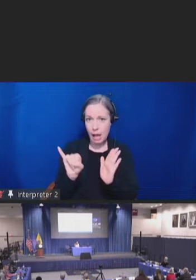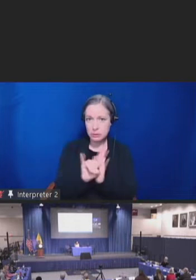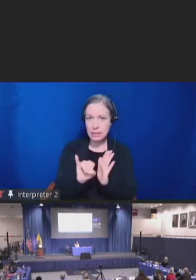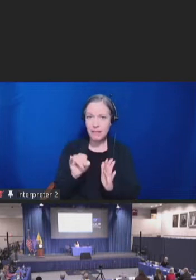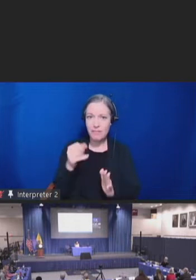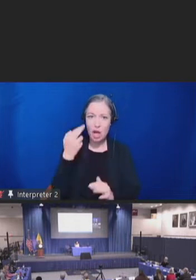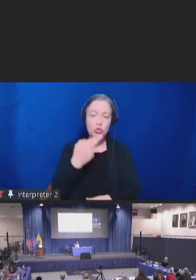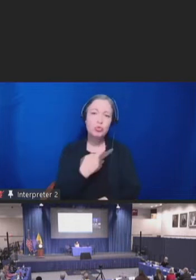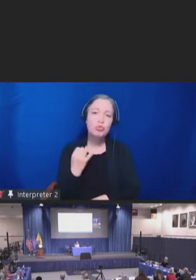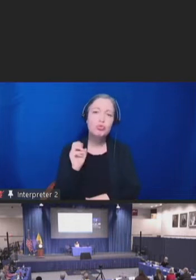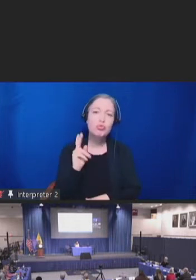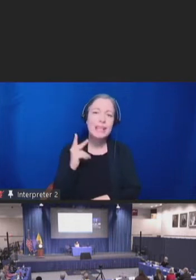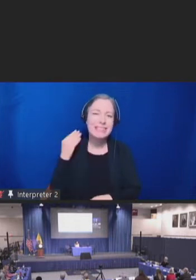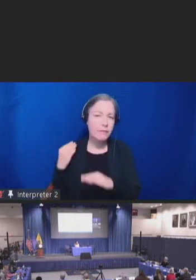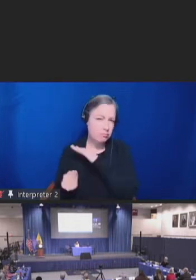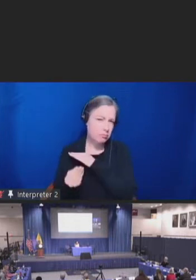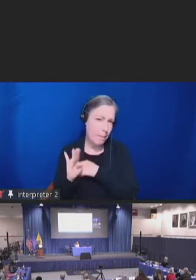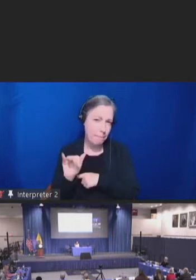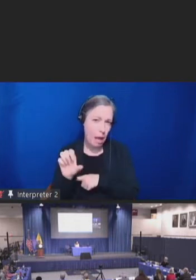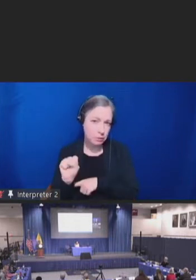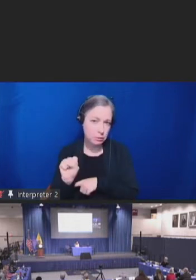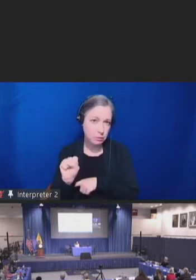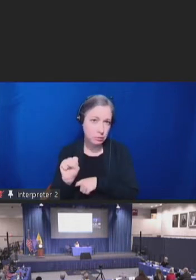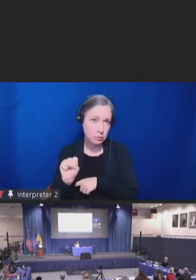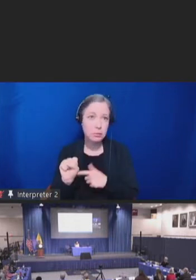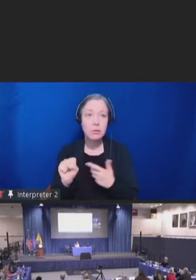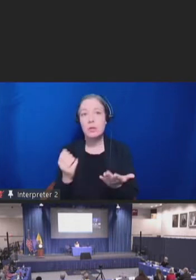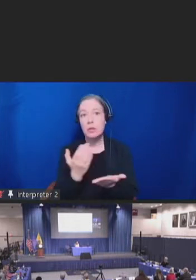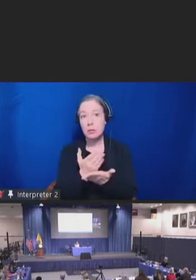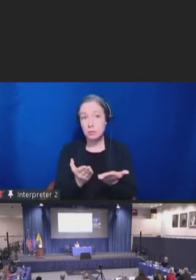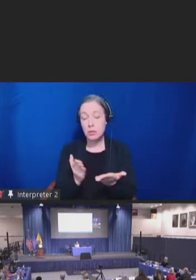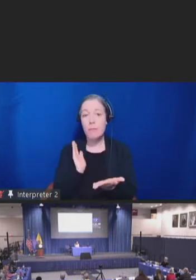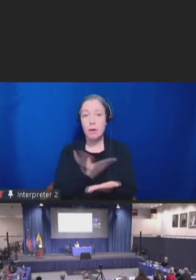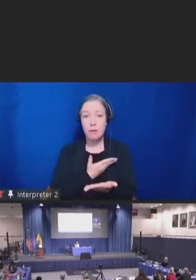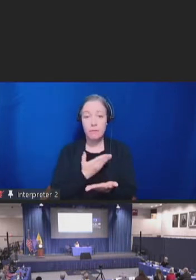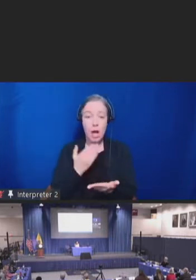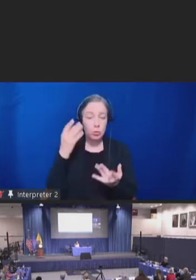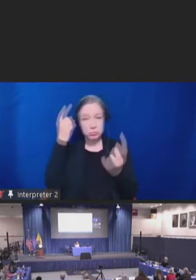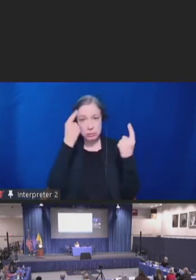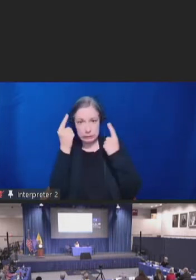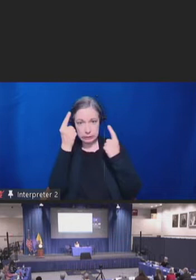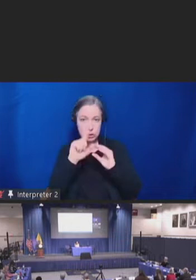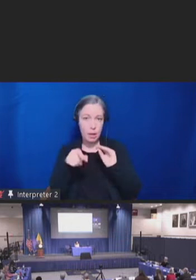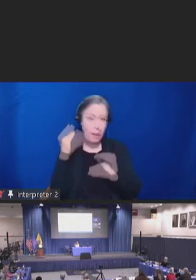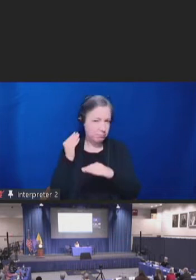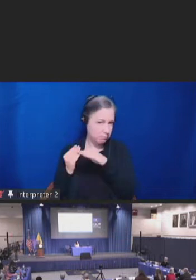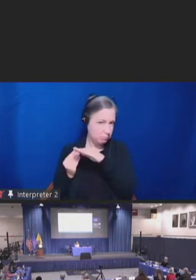And here are just some of the considerations and challenges around bias and unmeasured confounding.